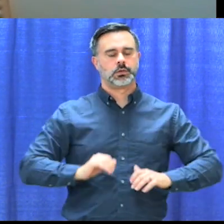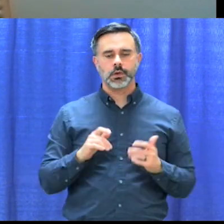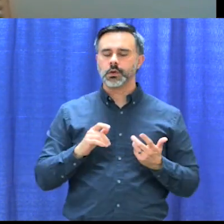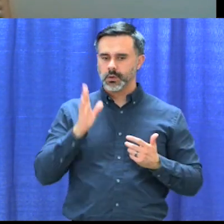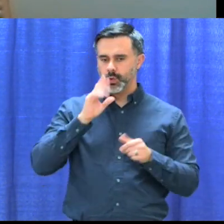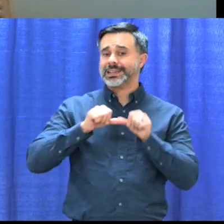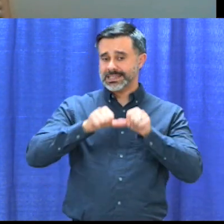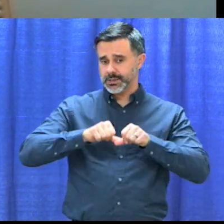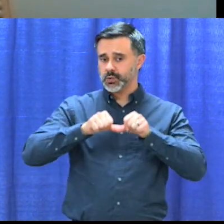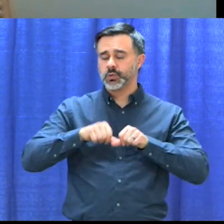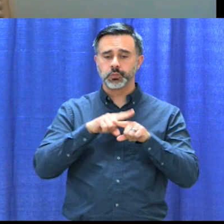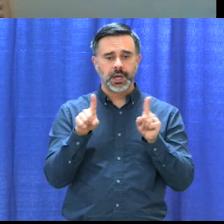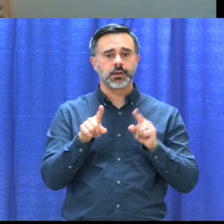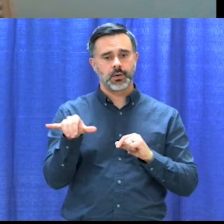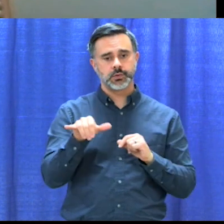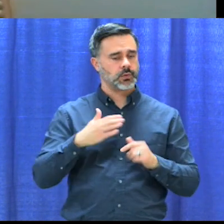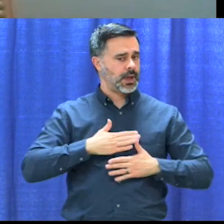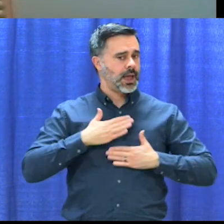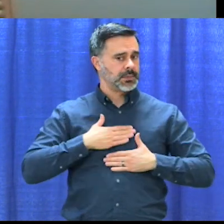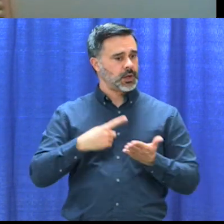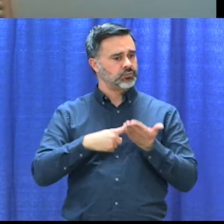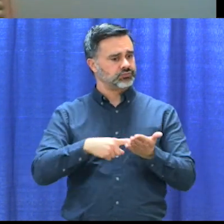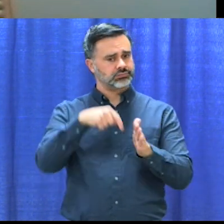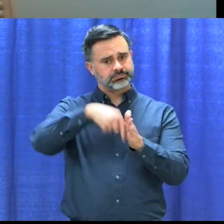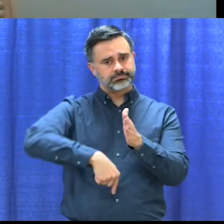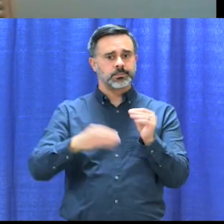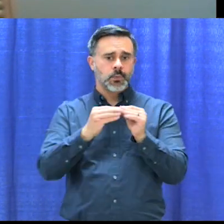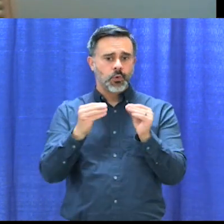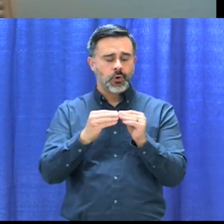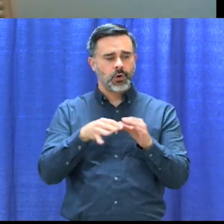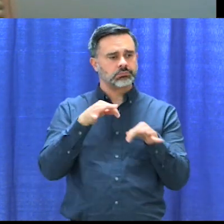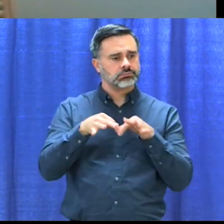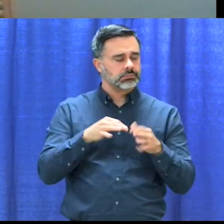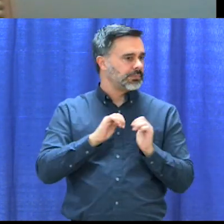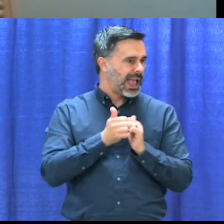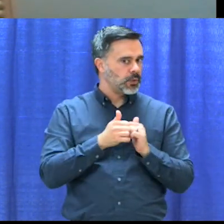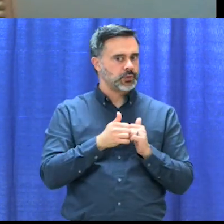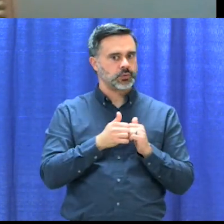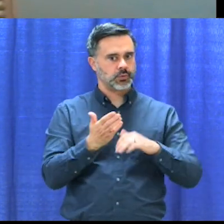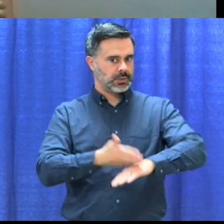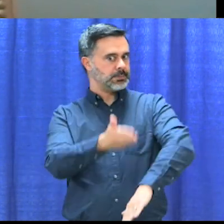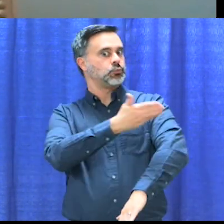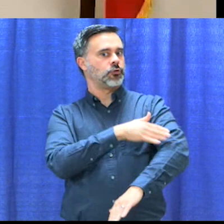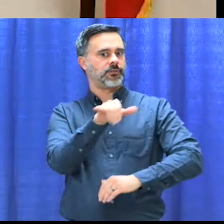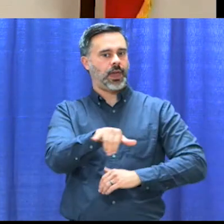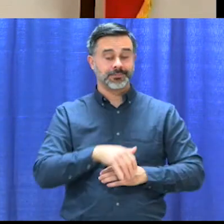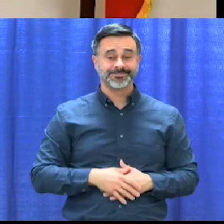But we’re very happy to continue a discussion about how we can improve and lean in even more. [Thurmond speaking] Thank you.